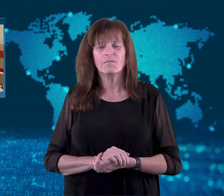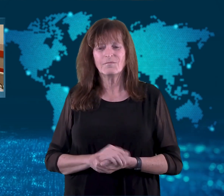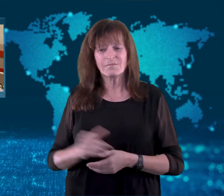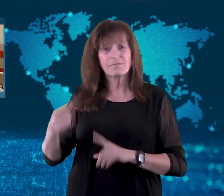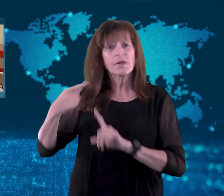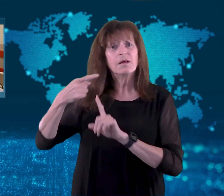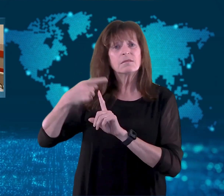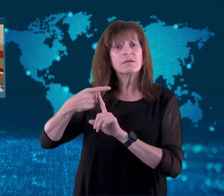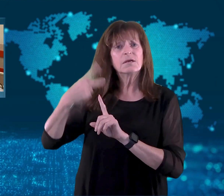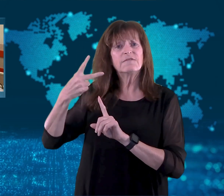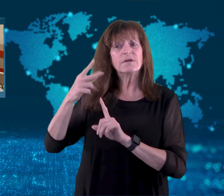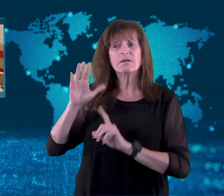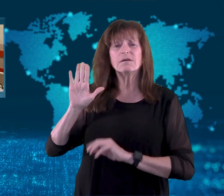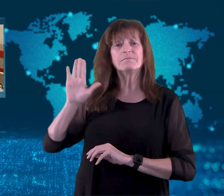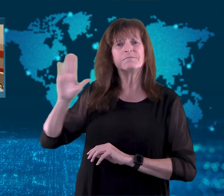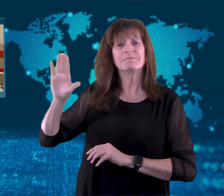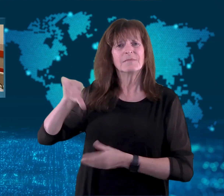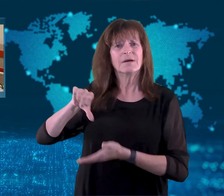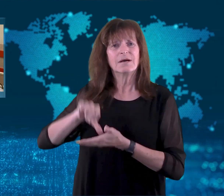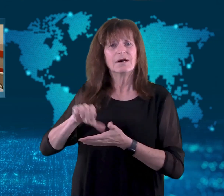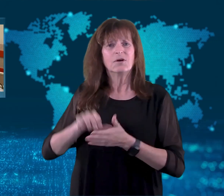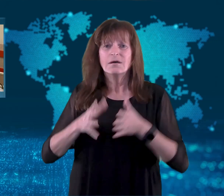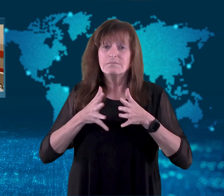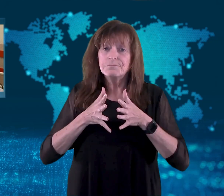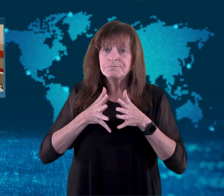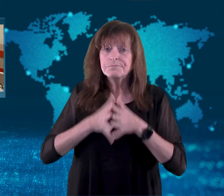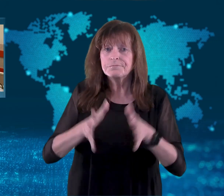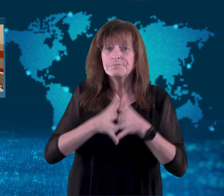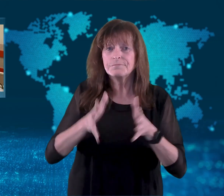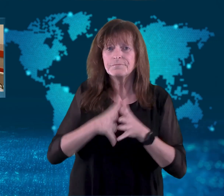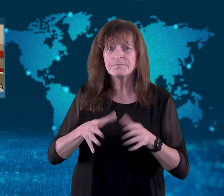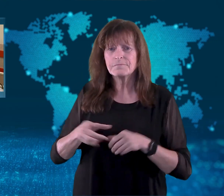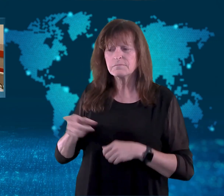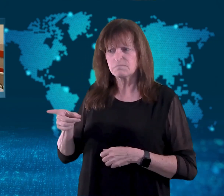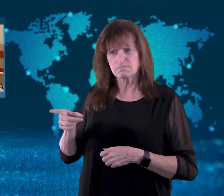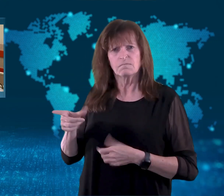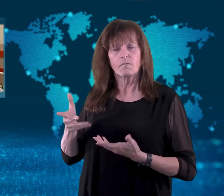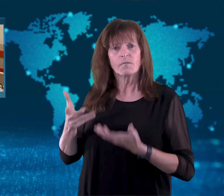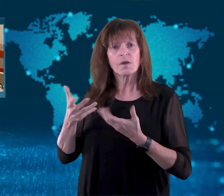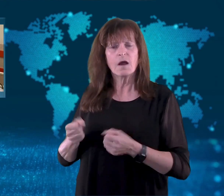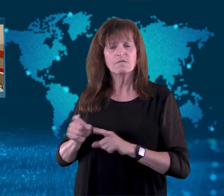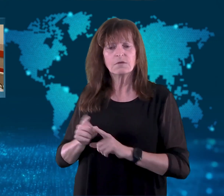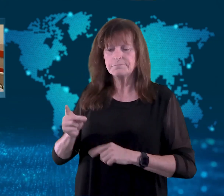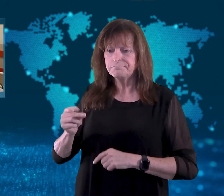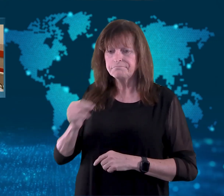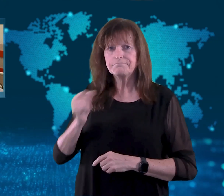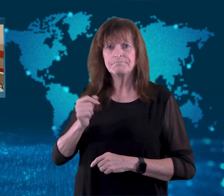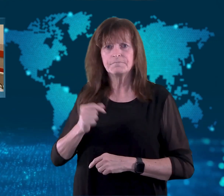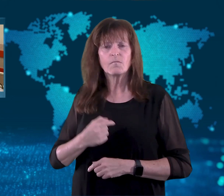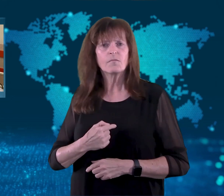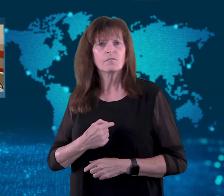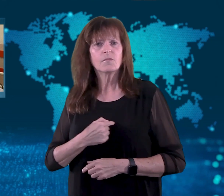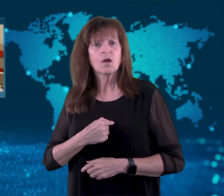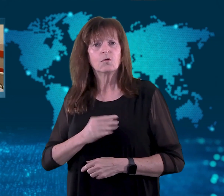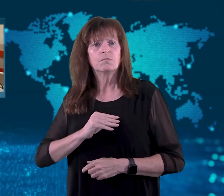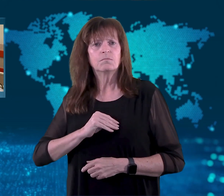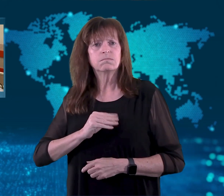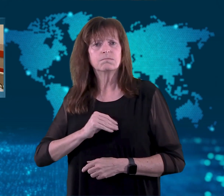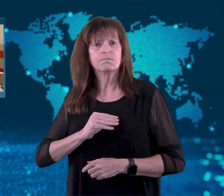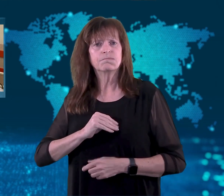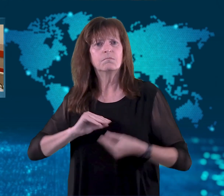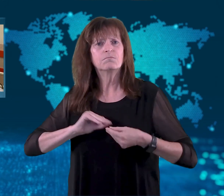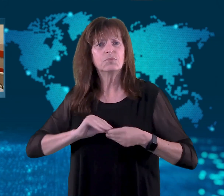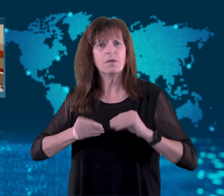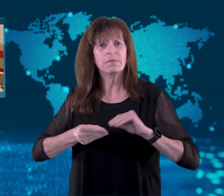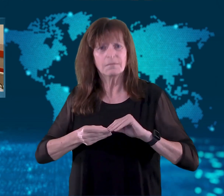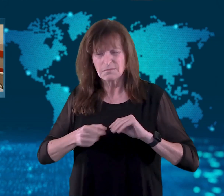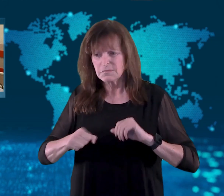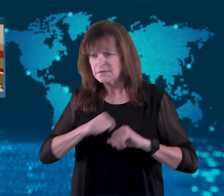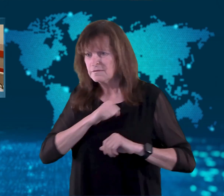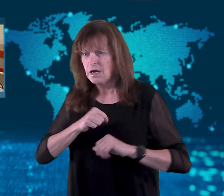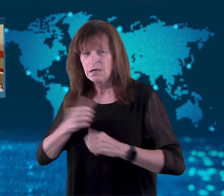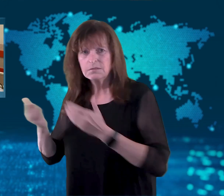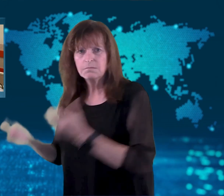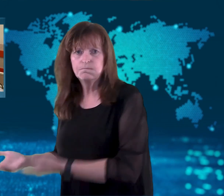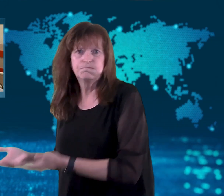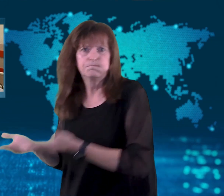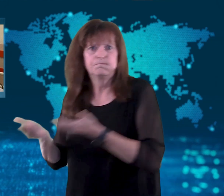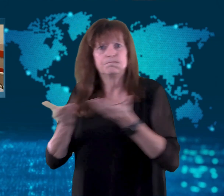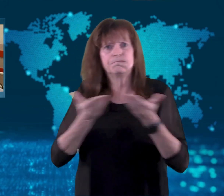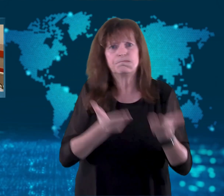She fell into a coma and died three days after her arrest.